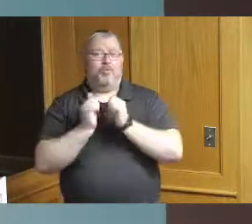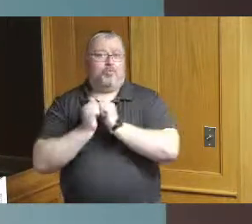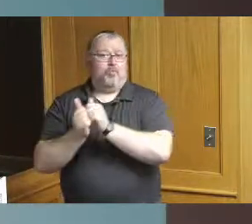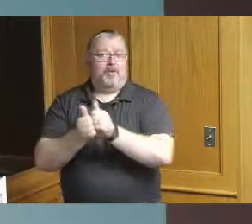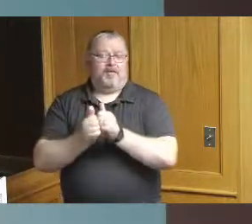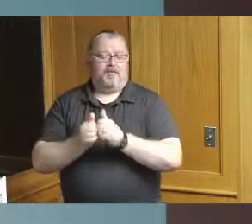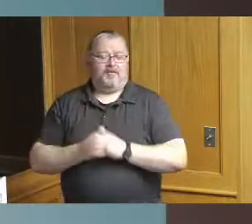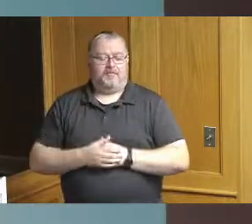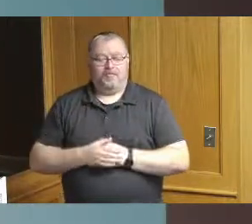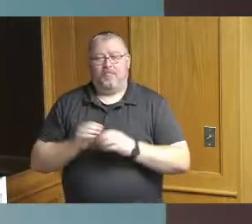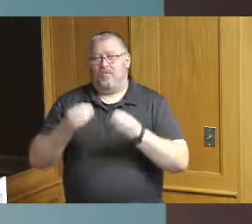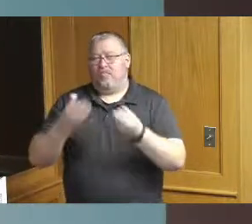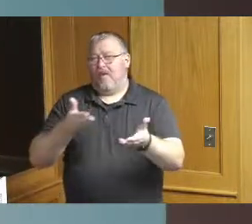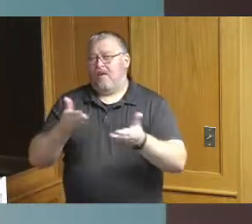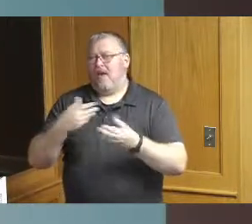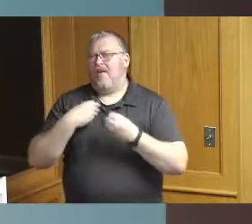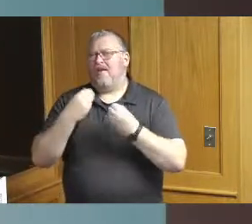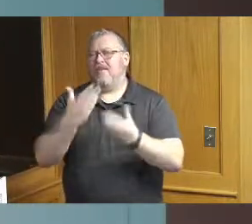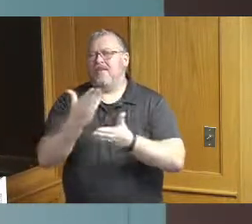so i want to give you a quick sampling of various projects